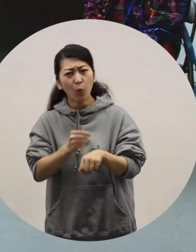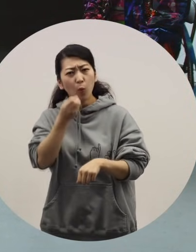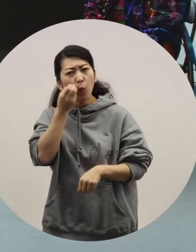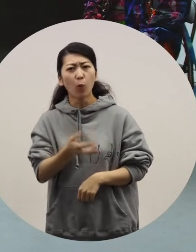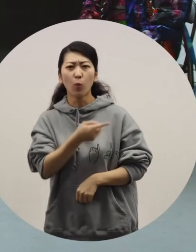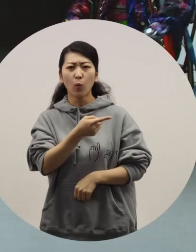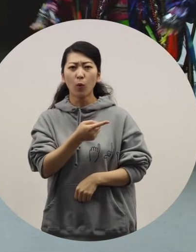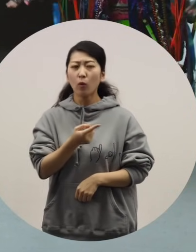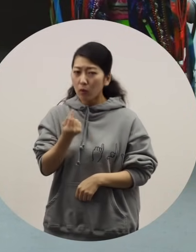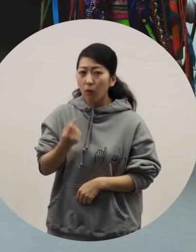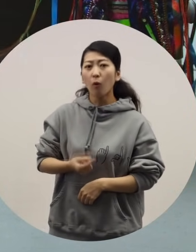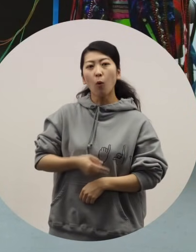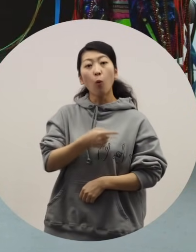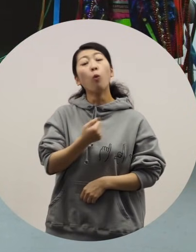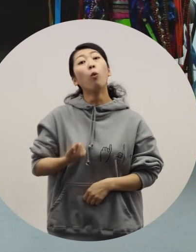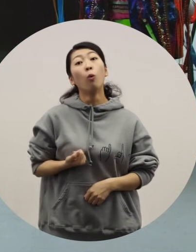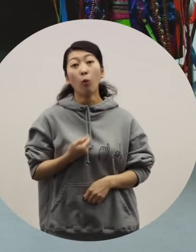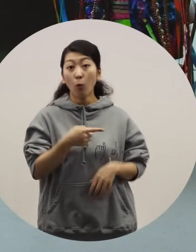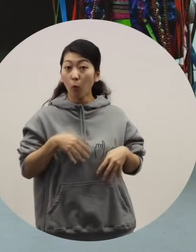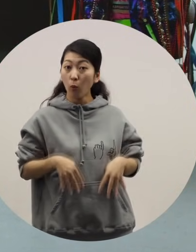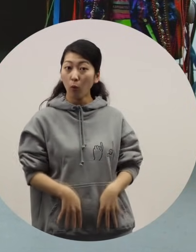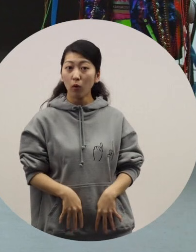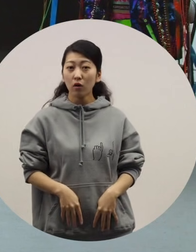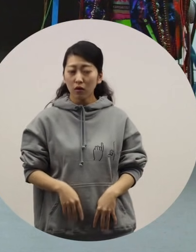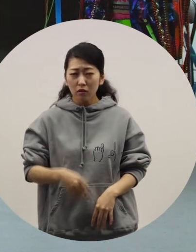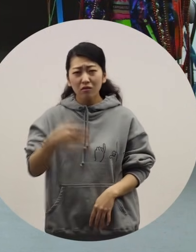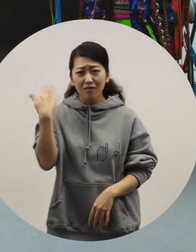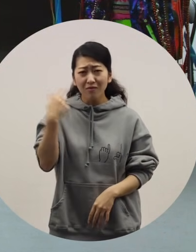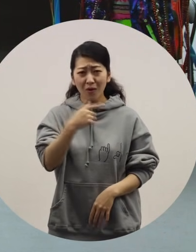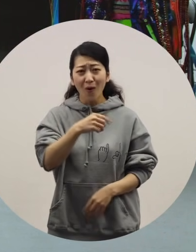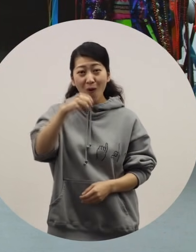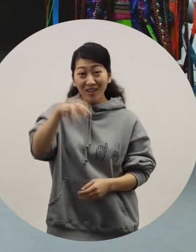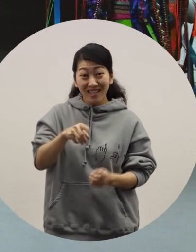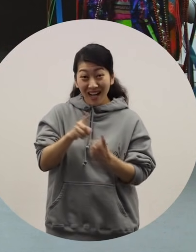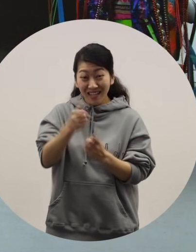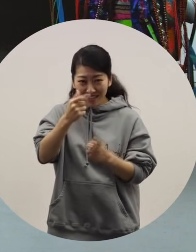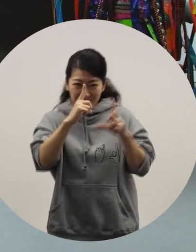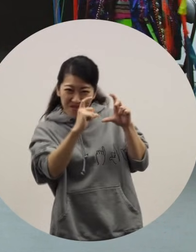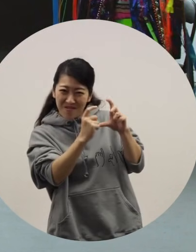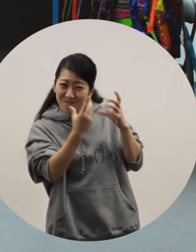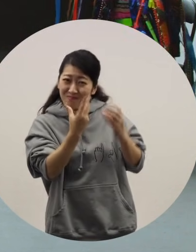[Takaya] Nor have I. -[Ochiai] It's interesting. I saw you taking lots of pictures of everything at the show.